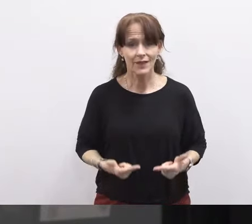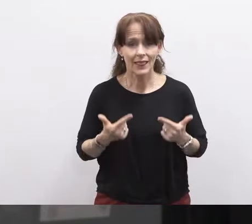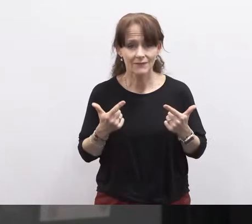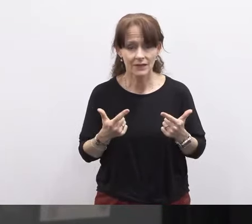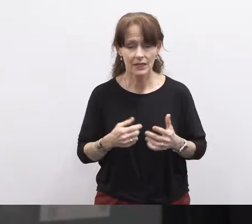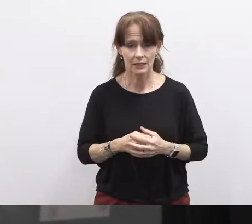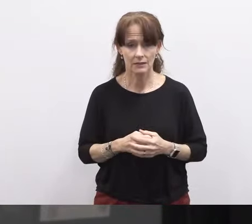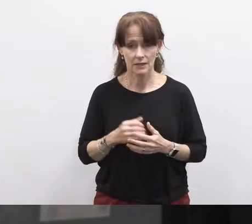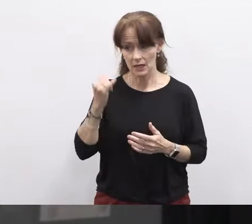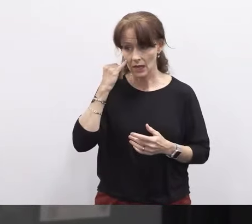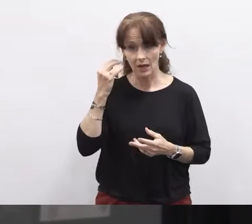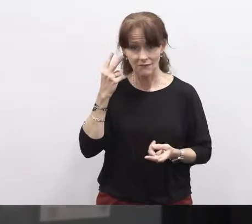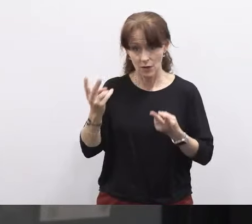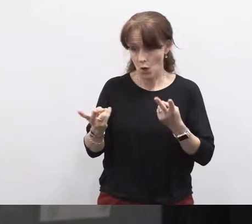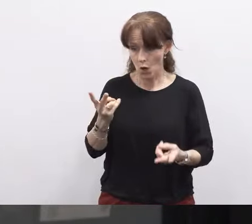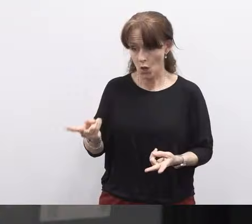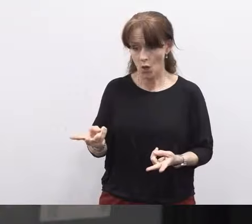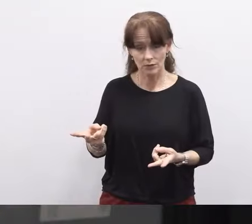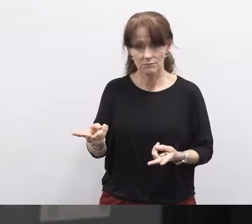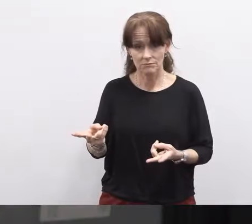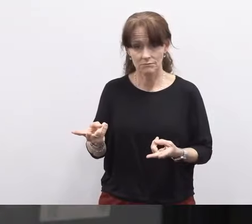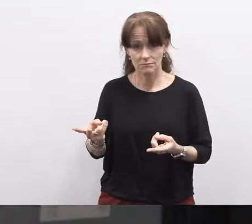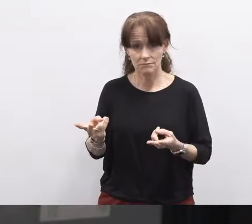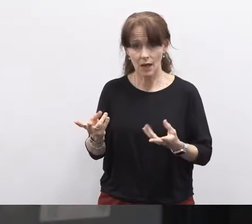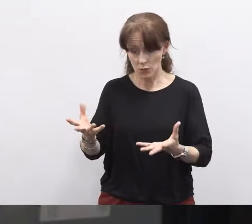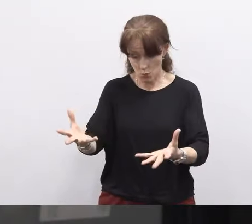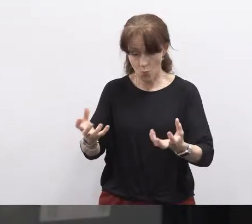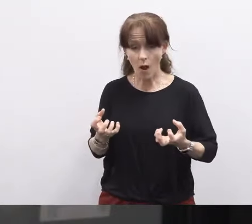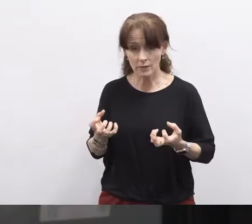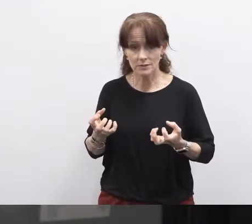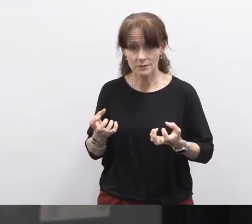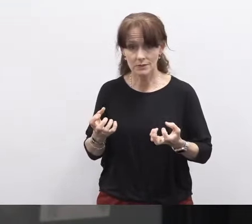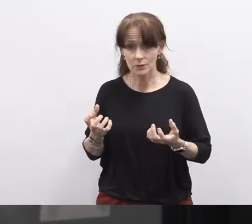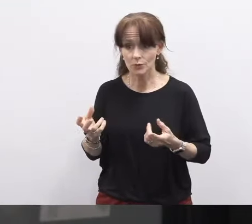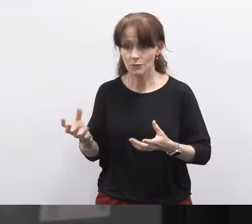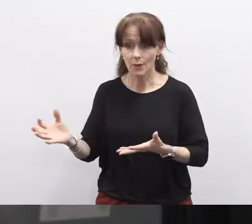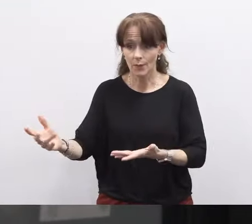If you want to attract employees to work with our kids,